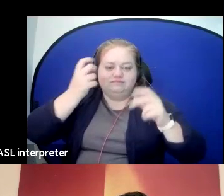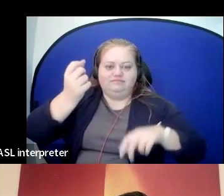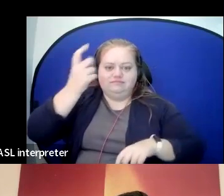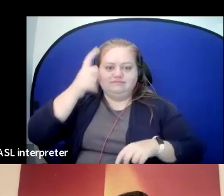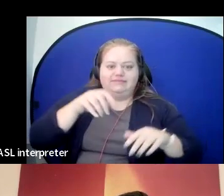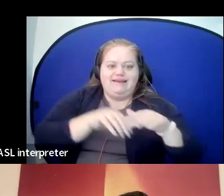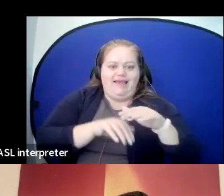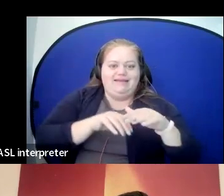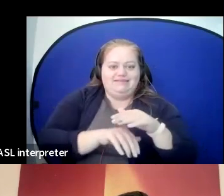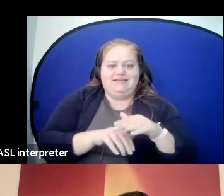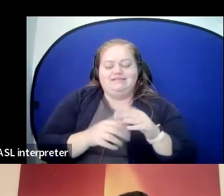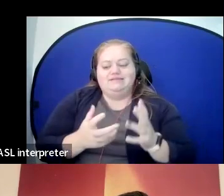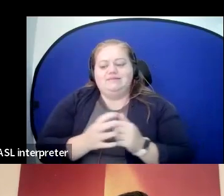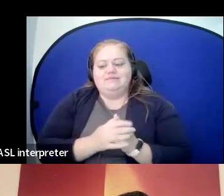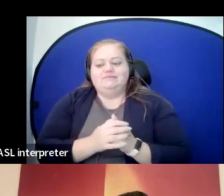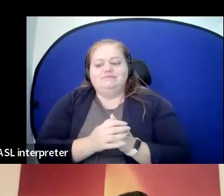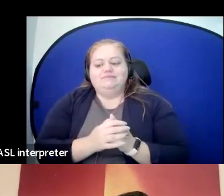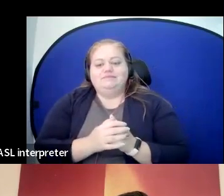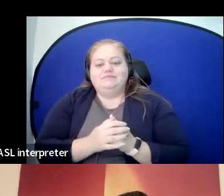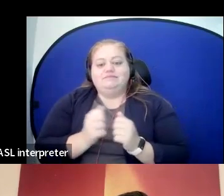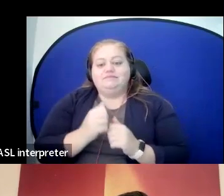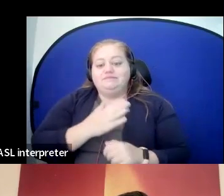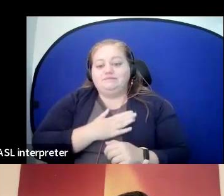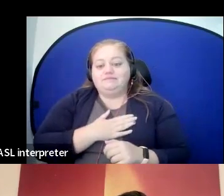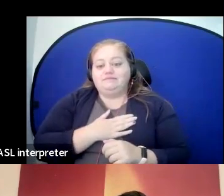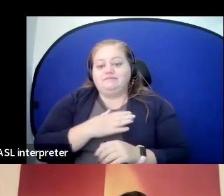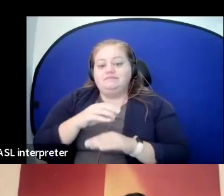And so with the help of my advisor, Professor Shiri